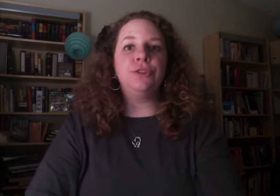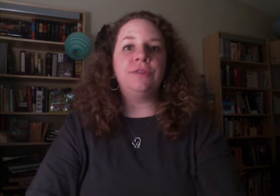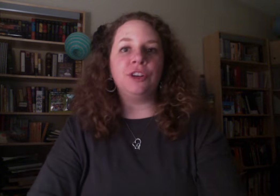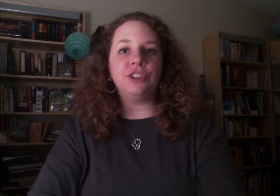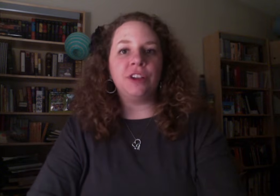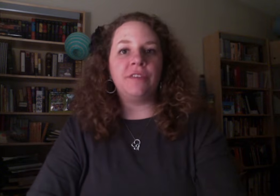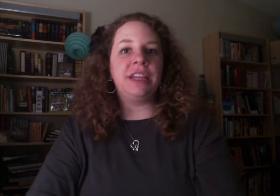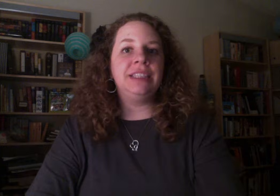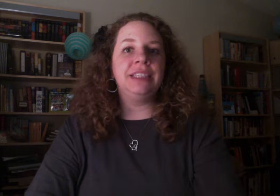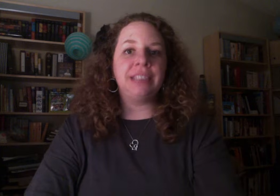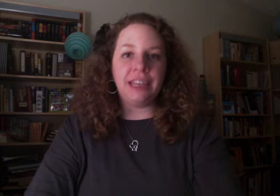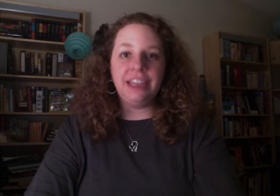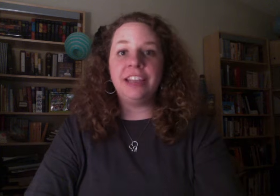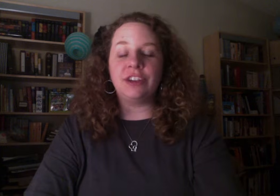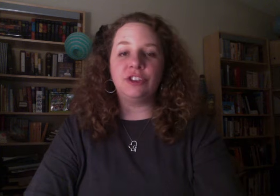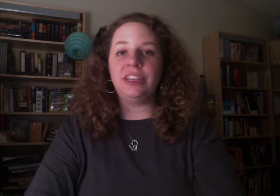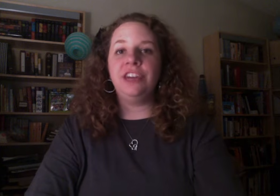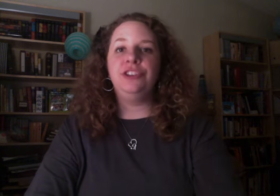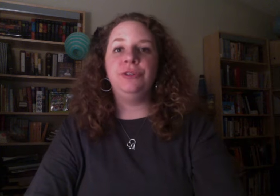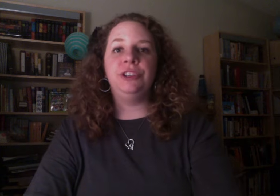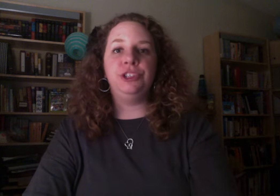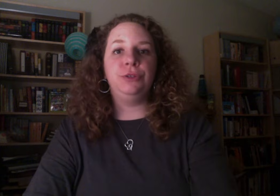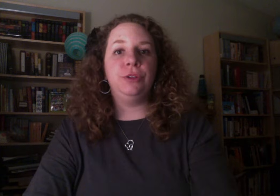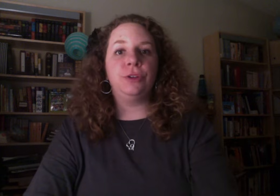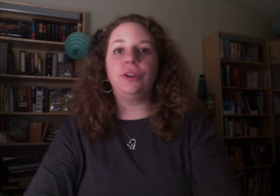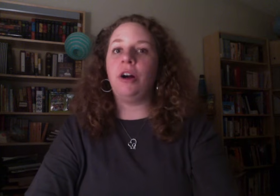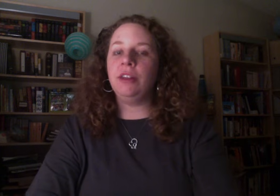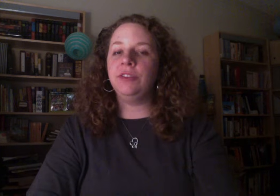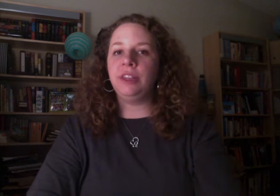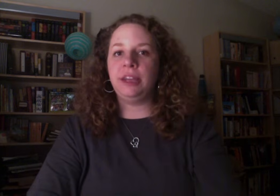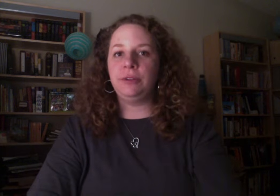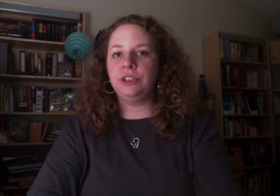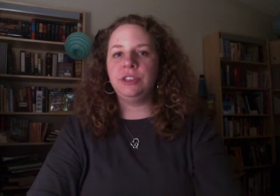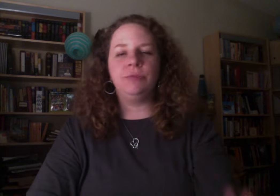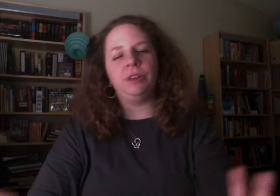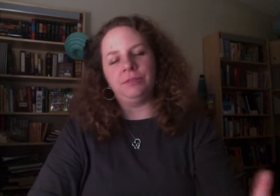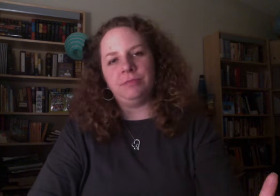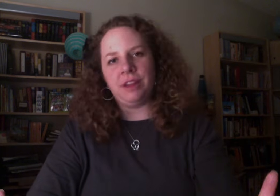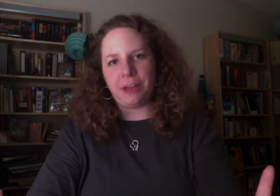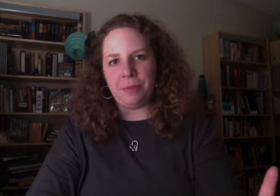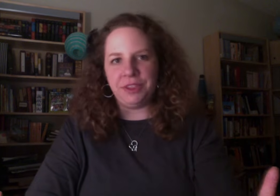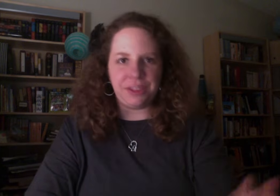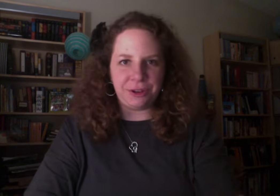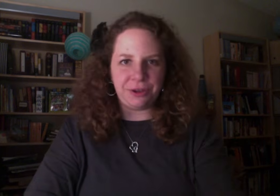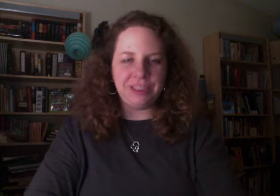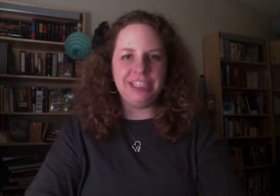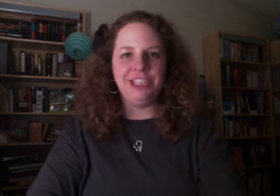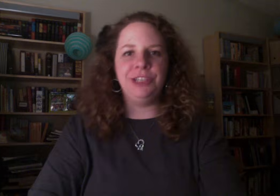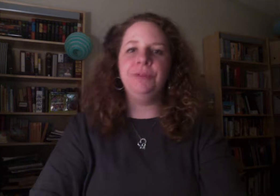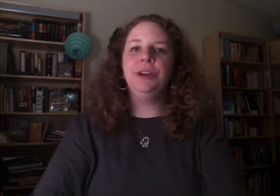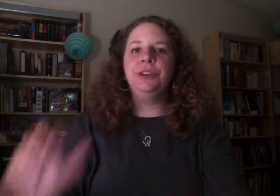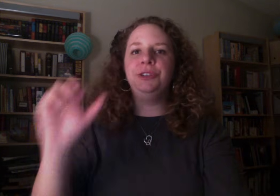So first off, in Signing Naturally, in unit 2, you learn all of the languages, well a couple that they're going to teach you.